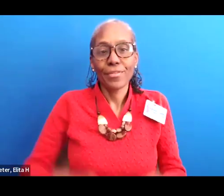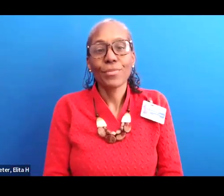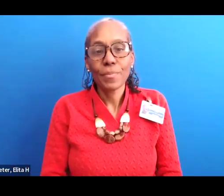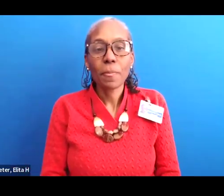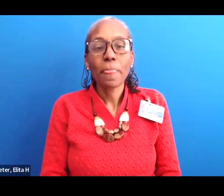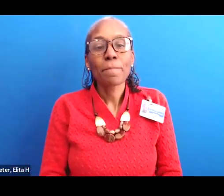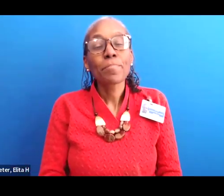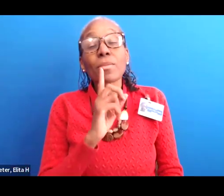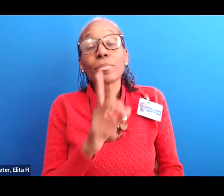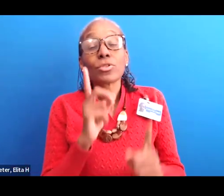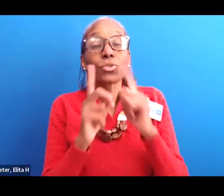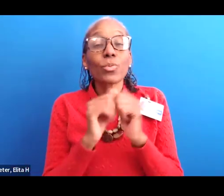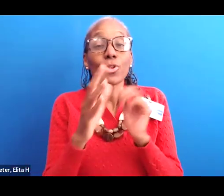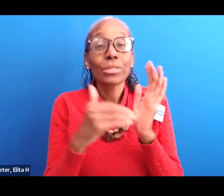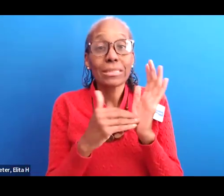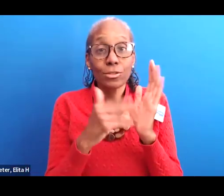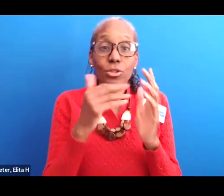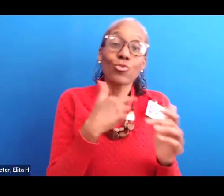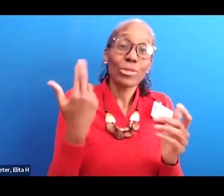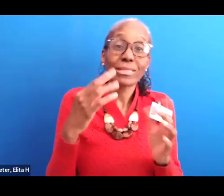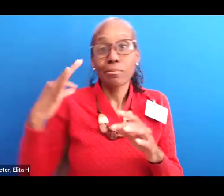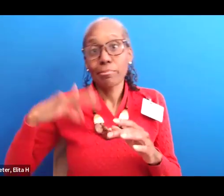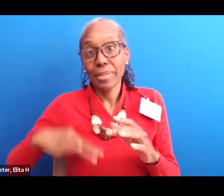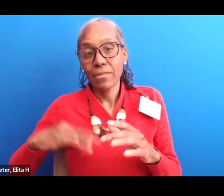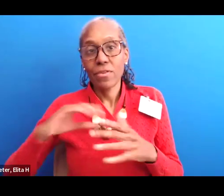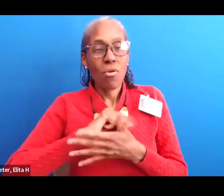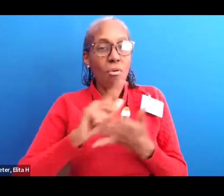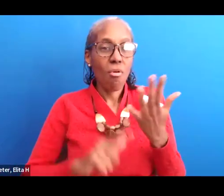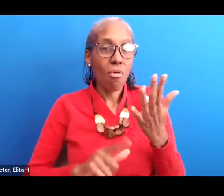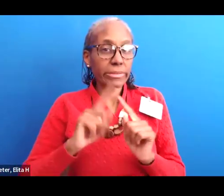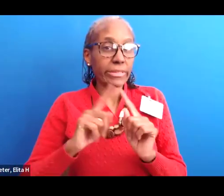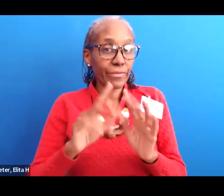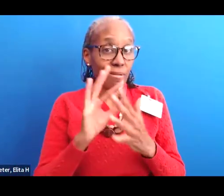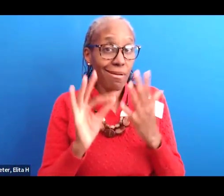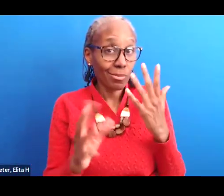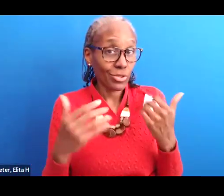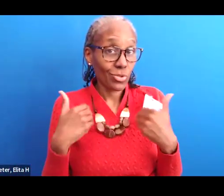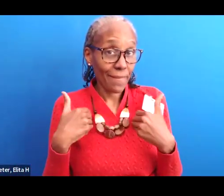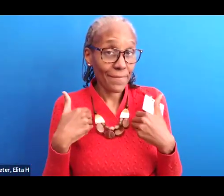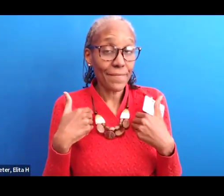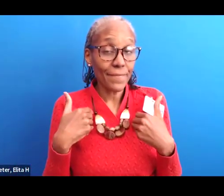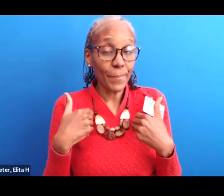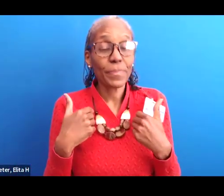Be sure and talk to your doctor about the risk and benefits and about all the options that are available to you to make sure